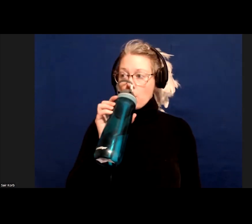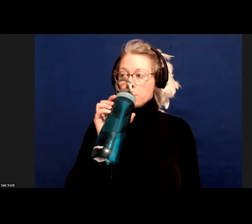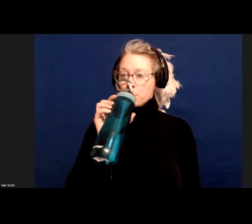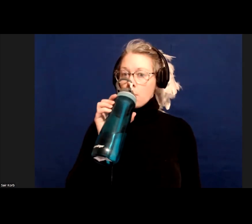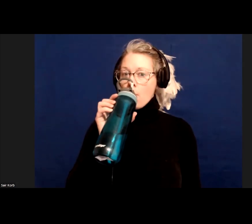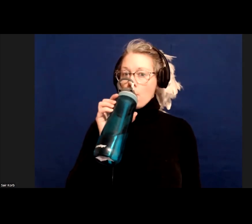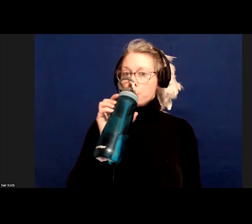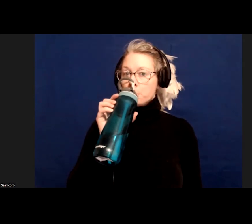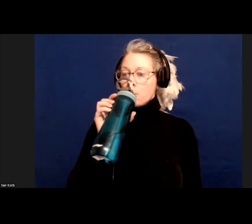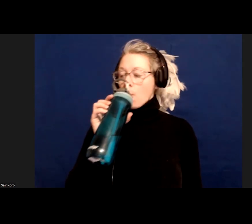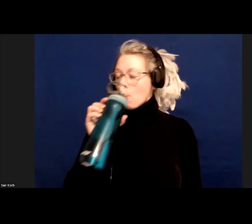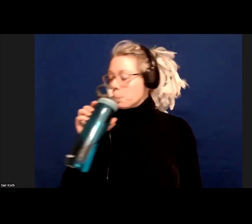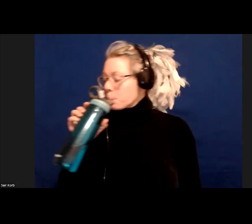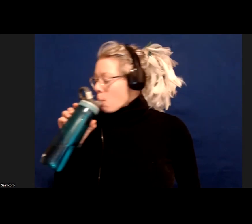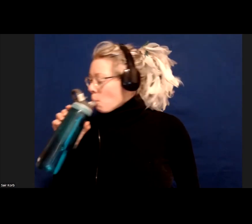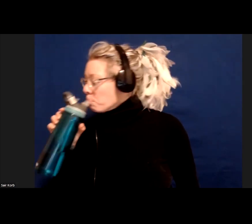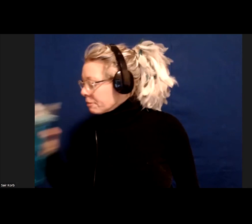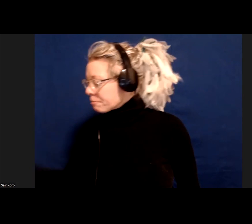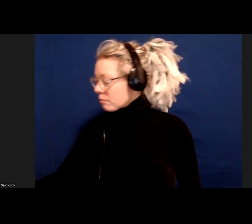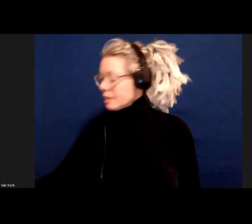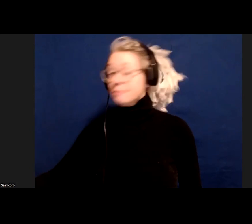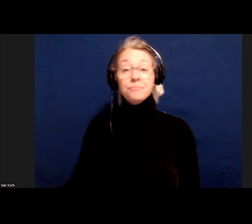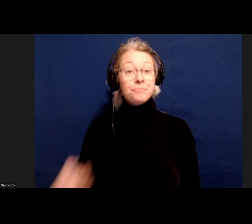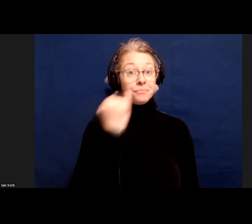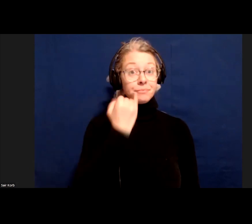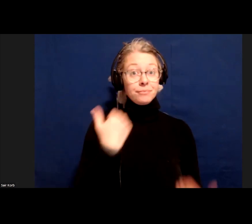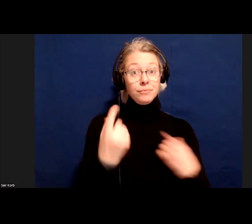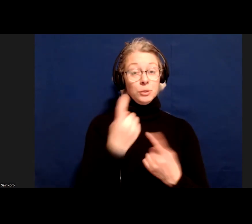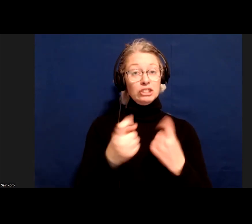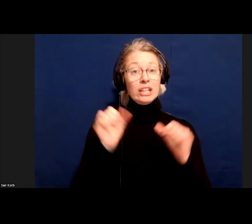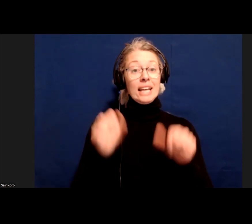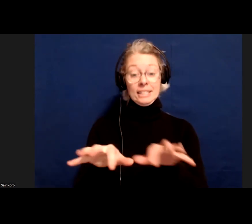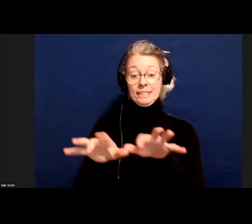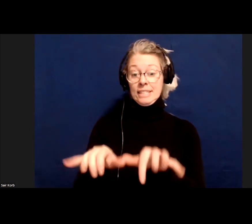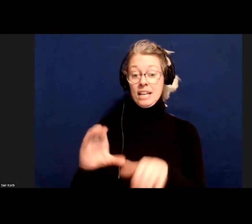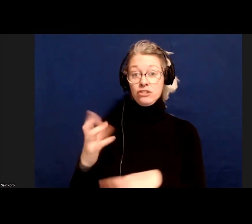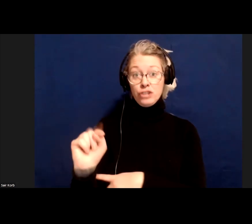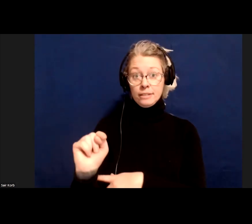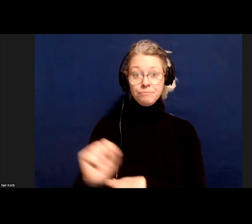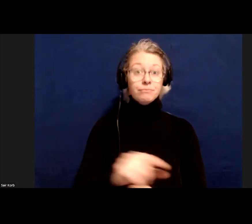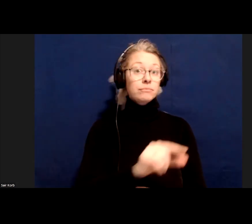them in the chat. Raise your hand or you can type them in the Q&A box. If you don't have